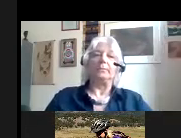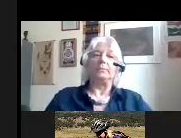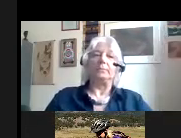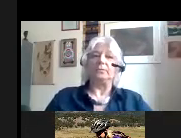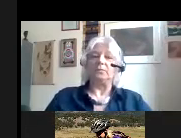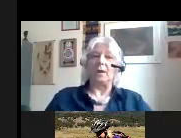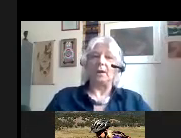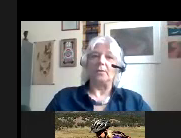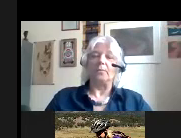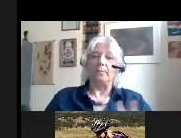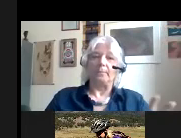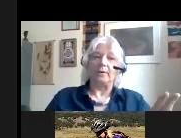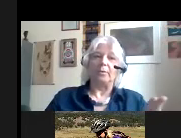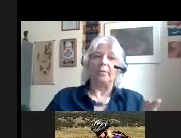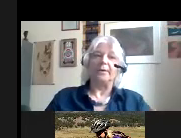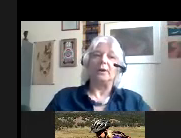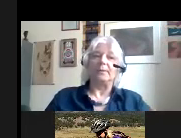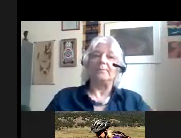of like part of what we've already talked about, that